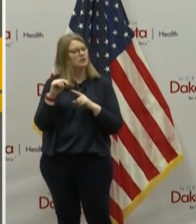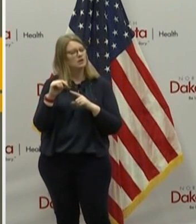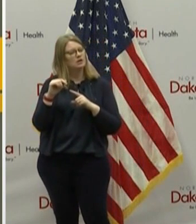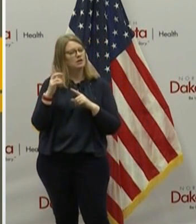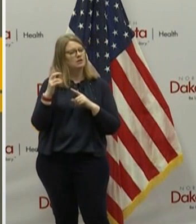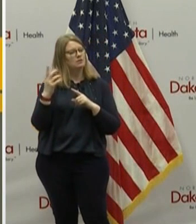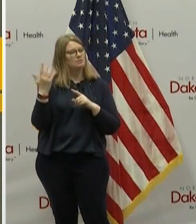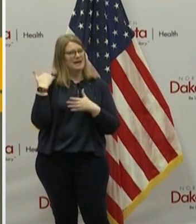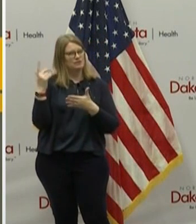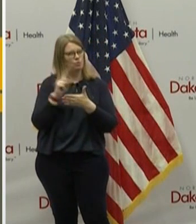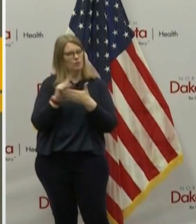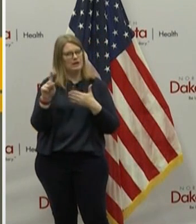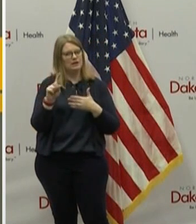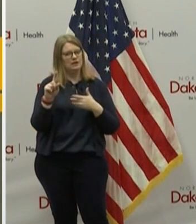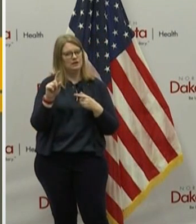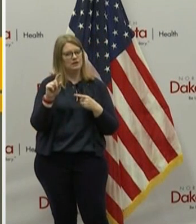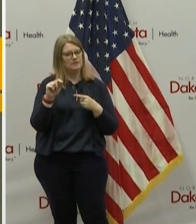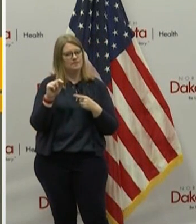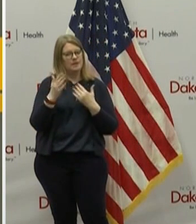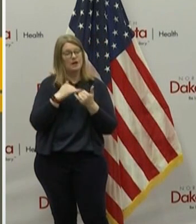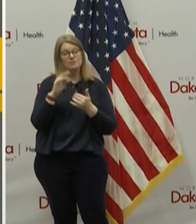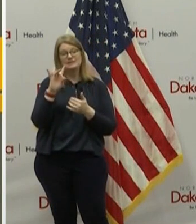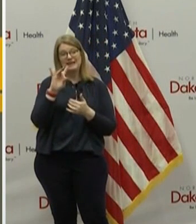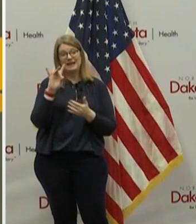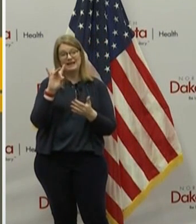MIDWEST WE CONTINUE TO BE IN A COVID STORM.